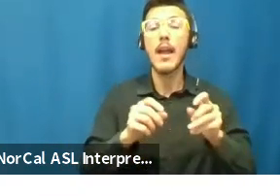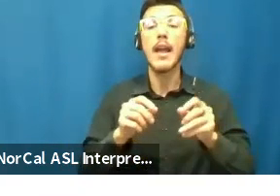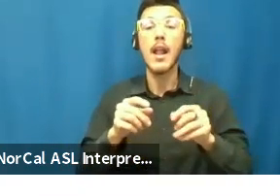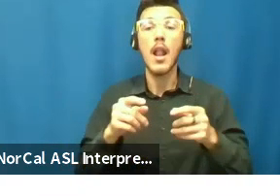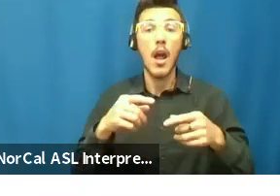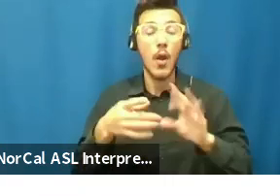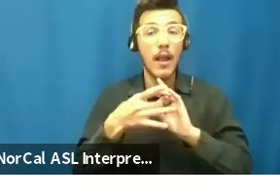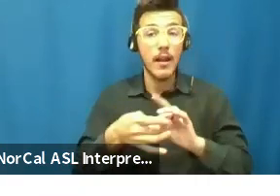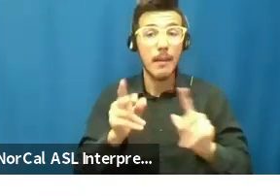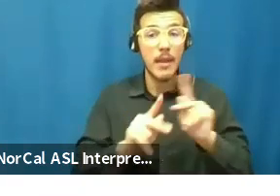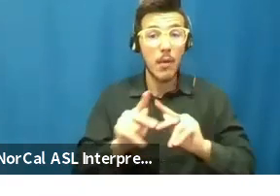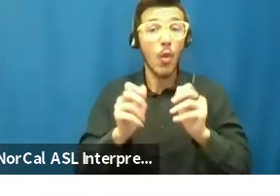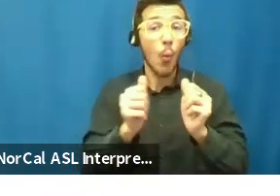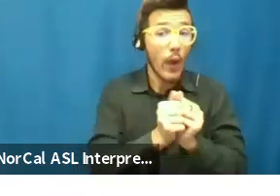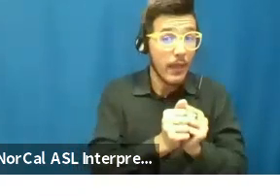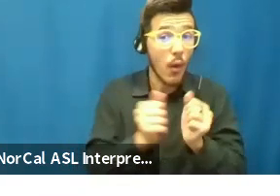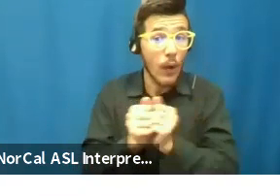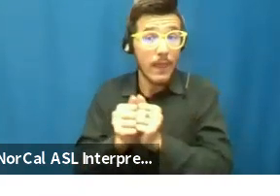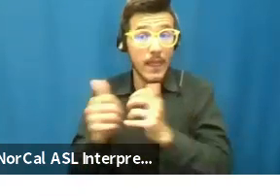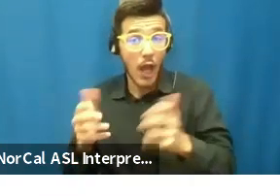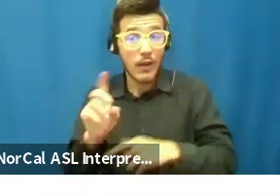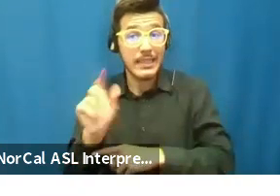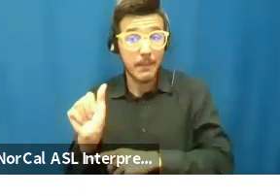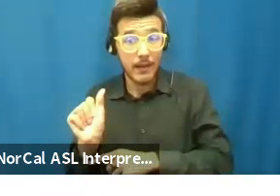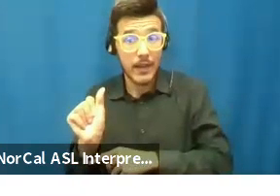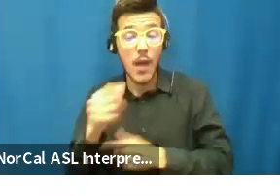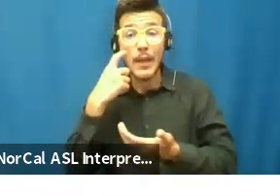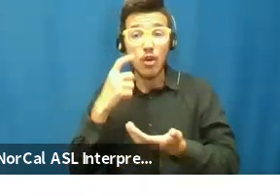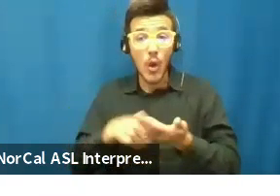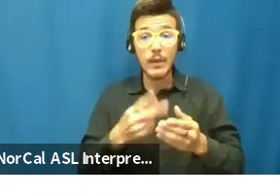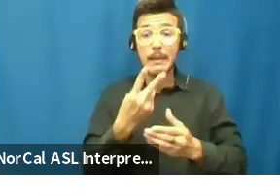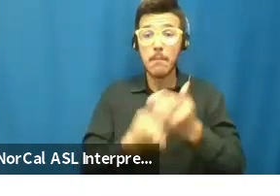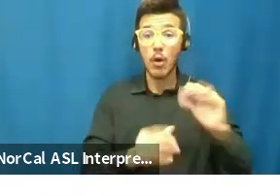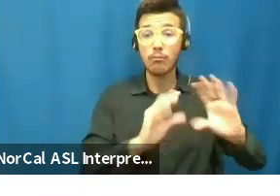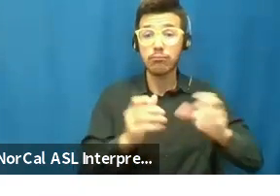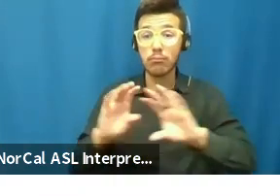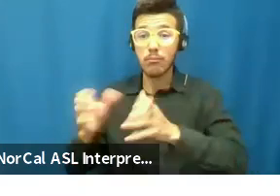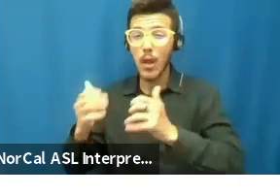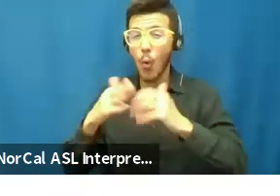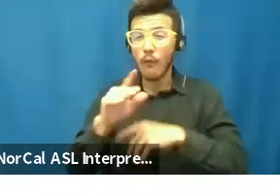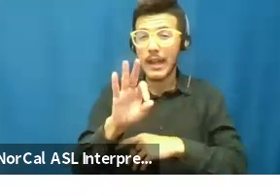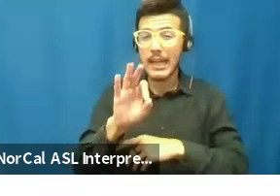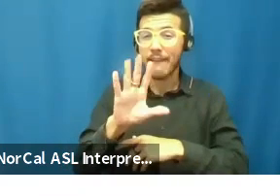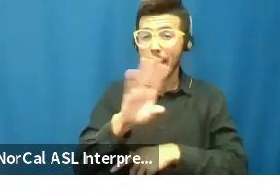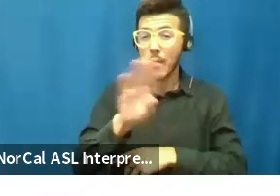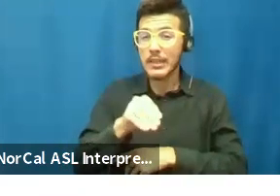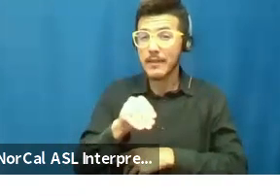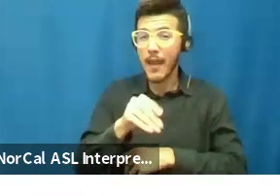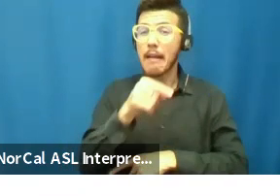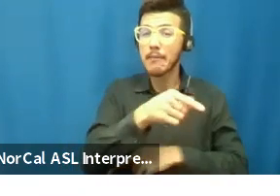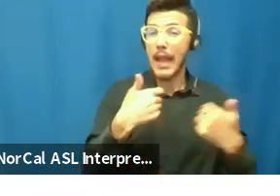that across both groups, 90% more like 95% of people with disabilities say that they're